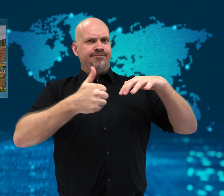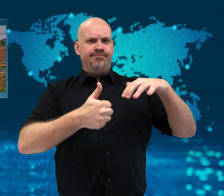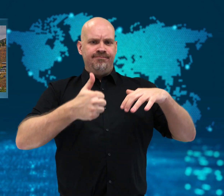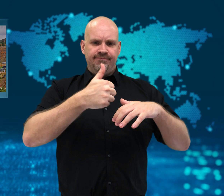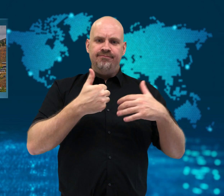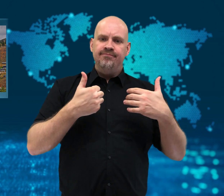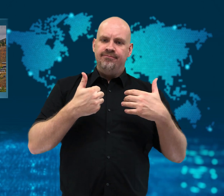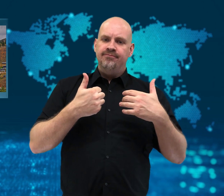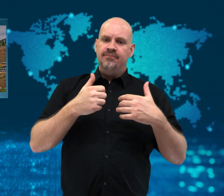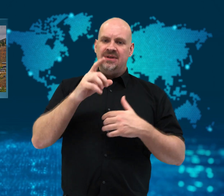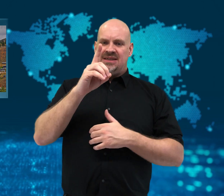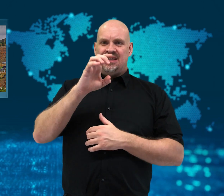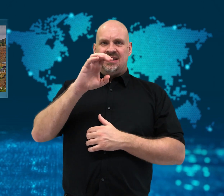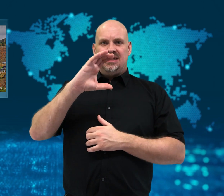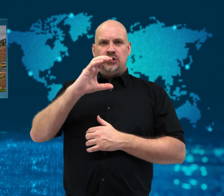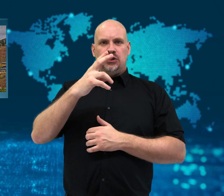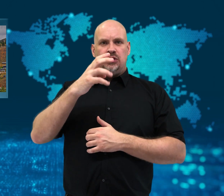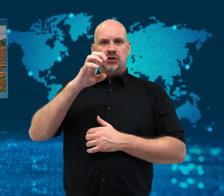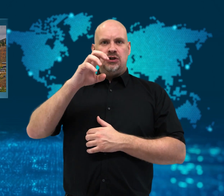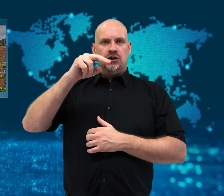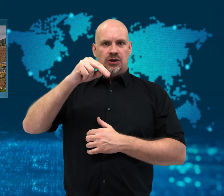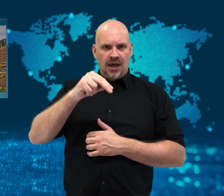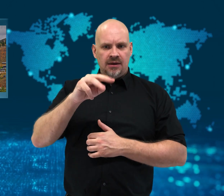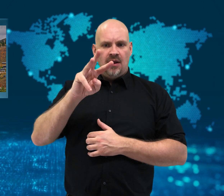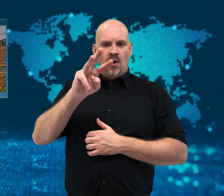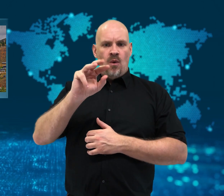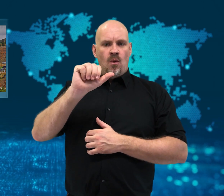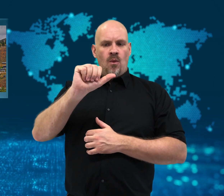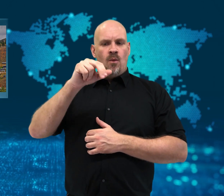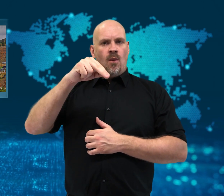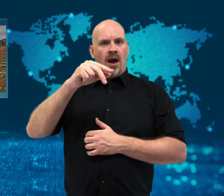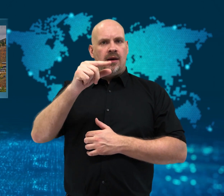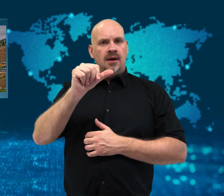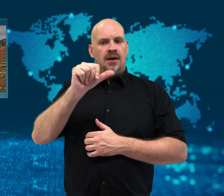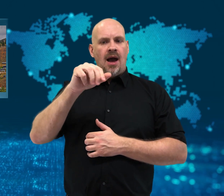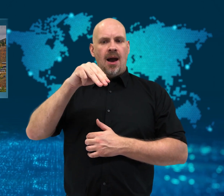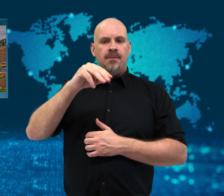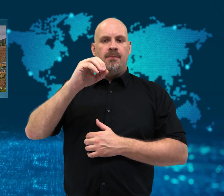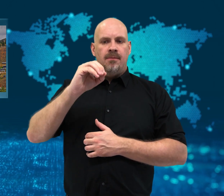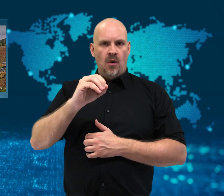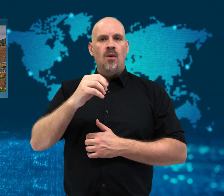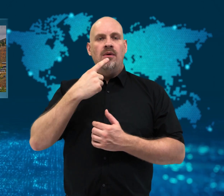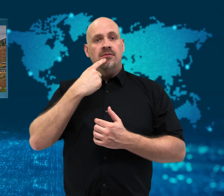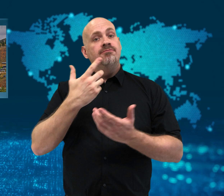Bhutan’s health minister, Dechen Wangmo,